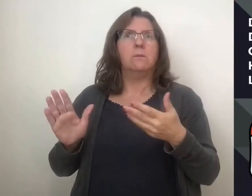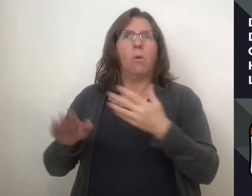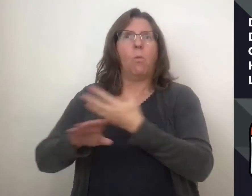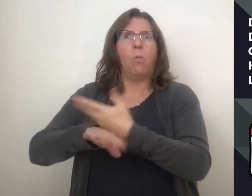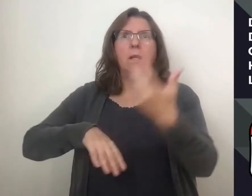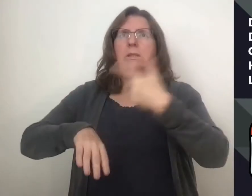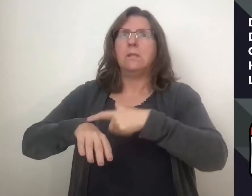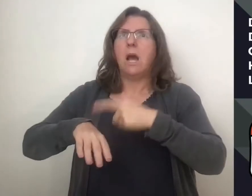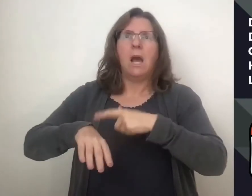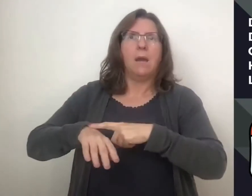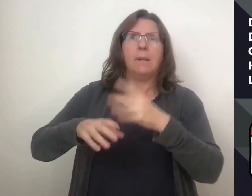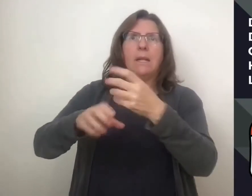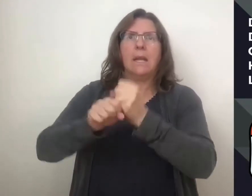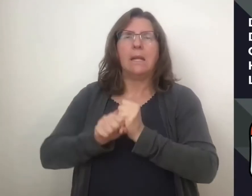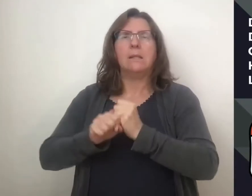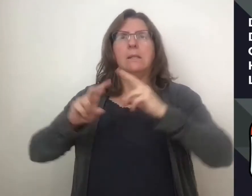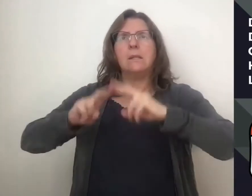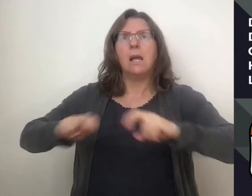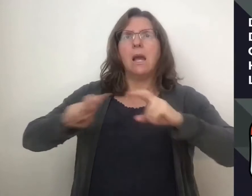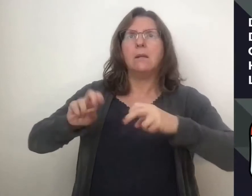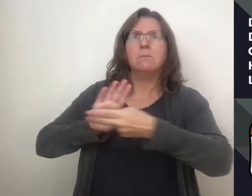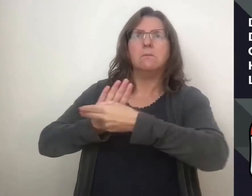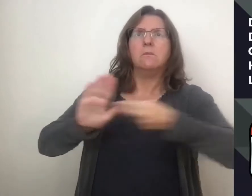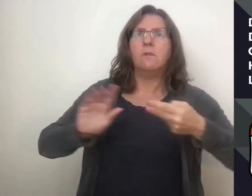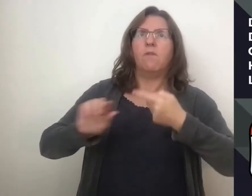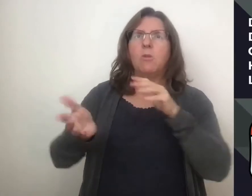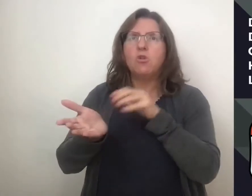If the diagnosis is really delayed, the language functions of the